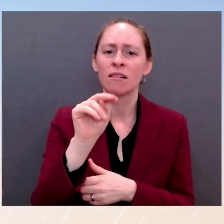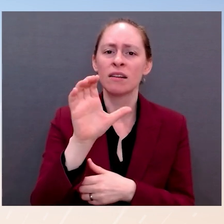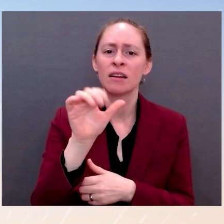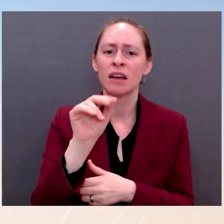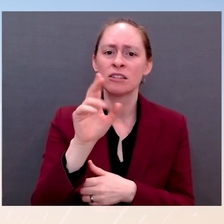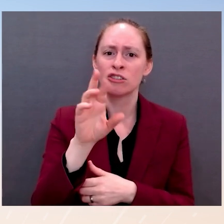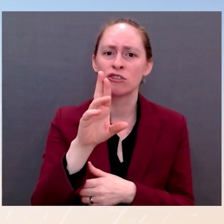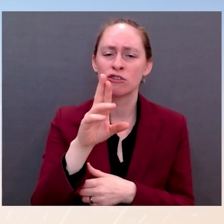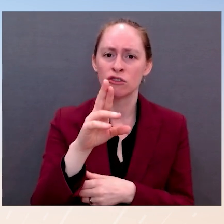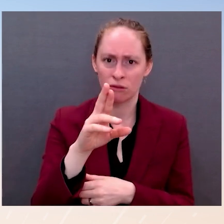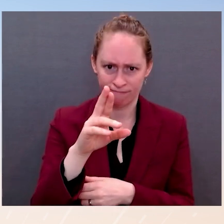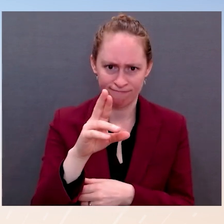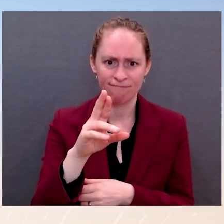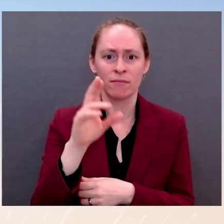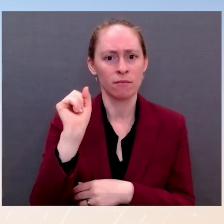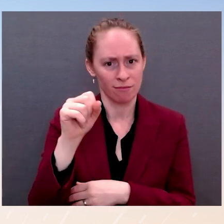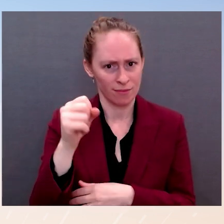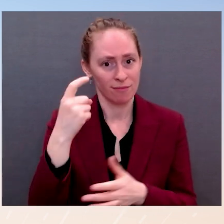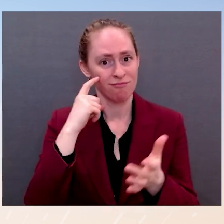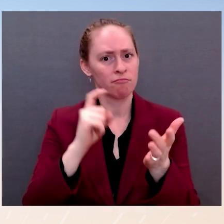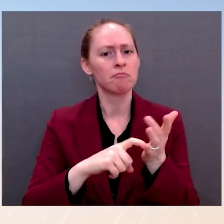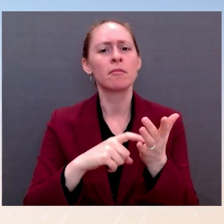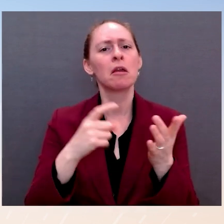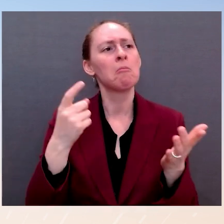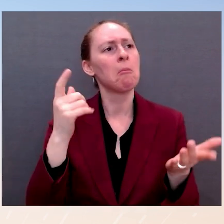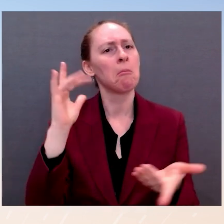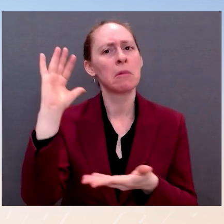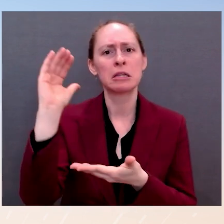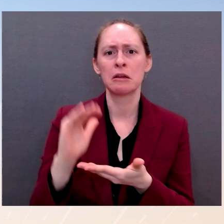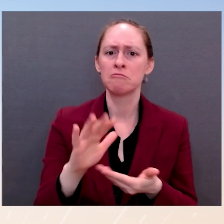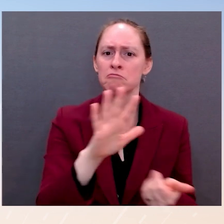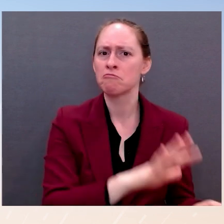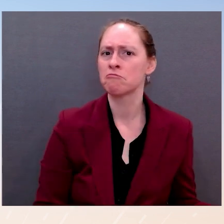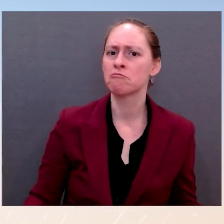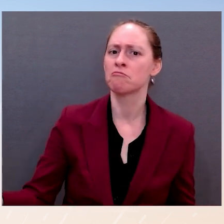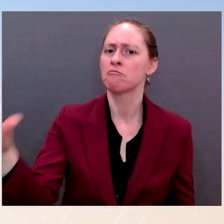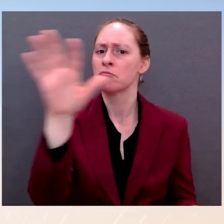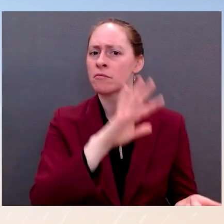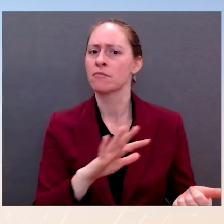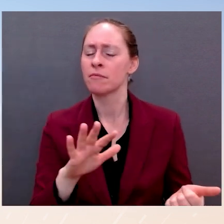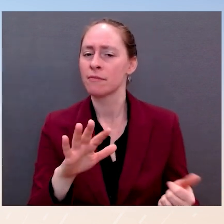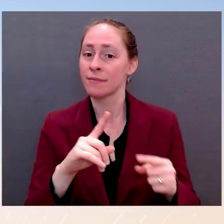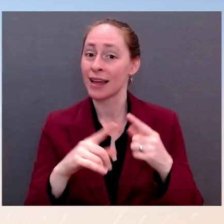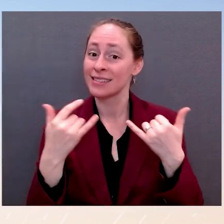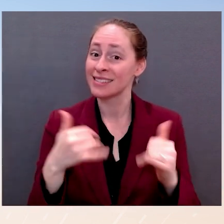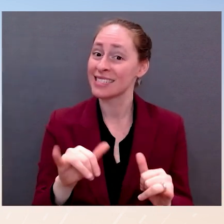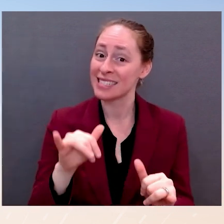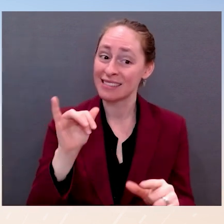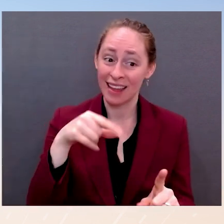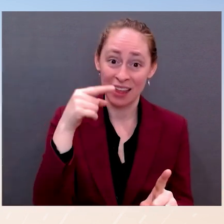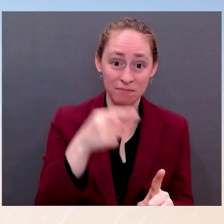and the rate of new cases from 2013, we see that the disparity persists for these two cancer types.